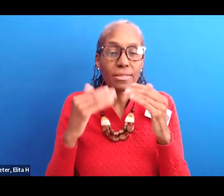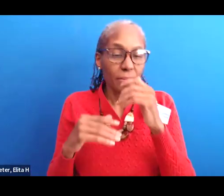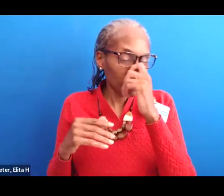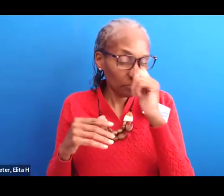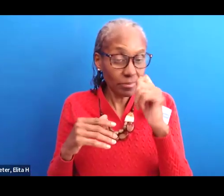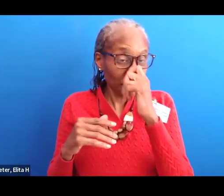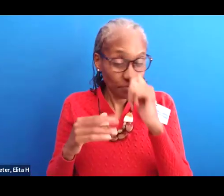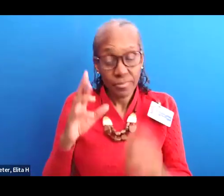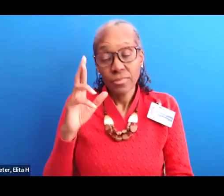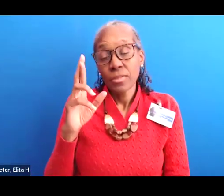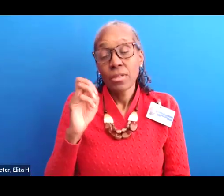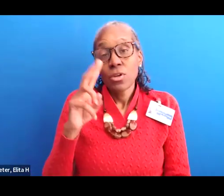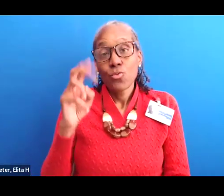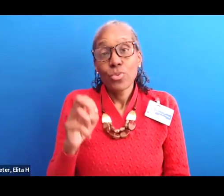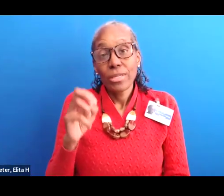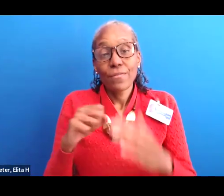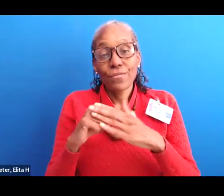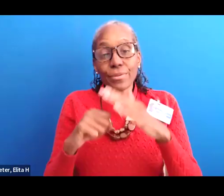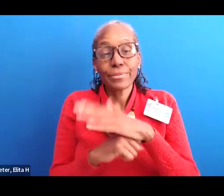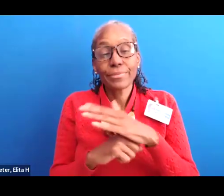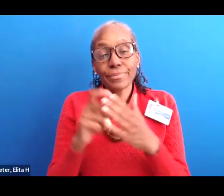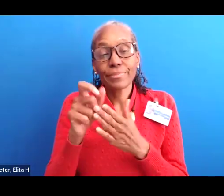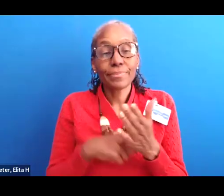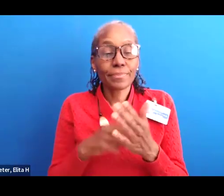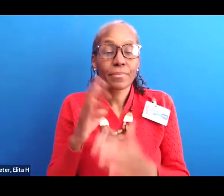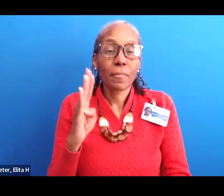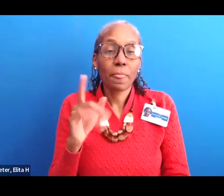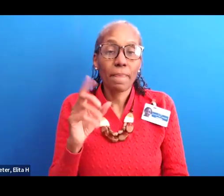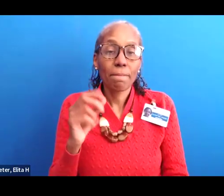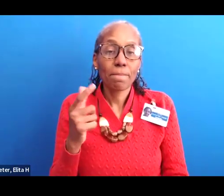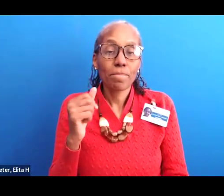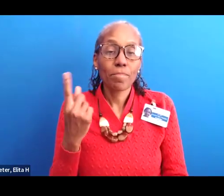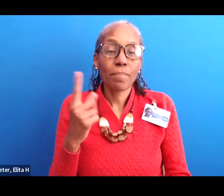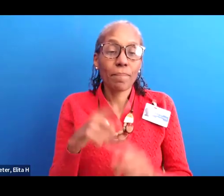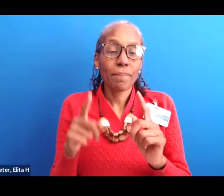The Reeve Foundation has, I wrote a blog about all the different cord